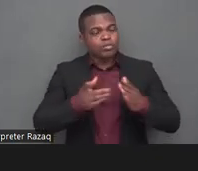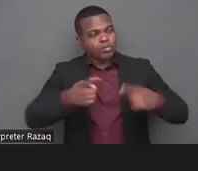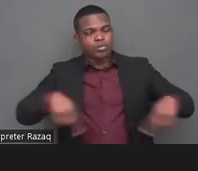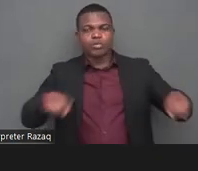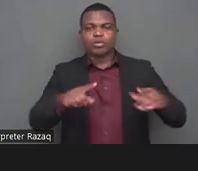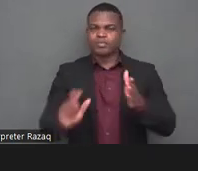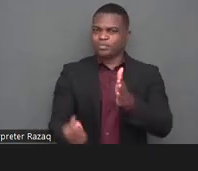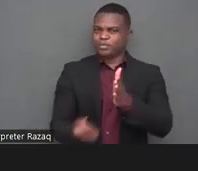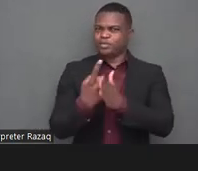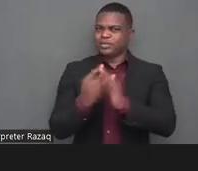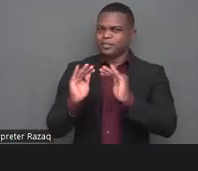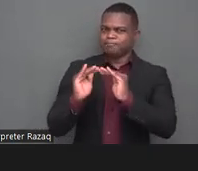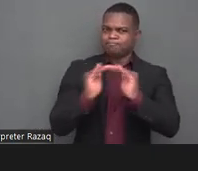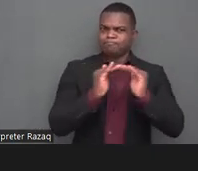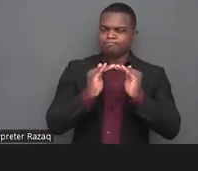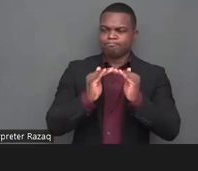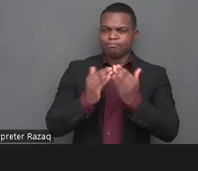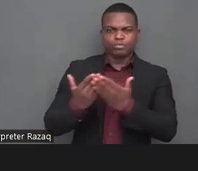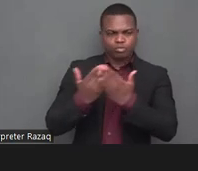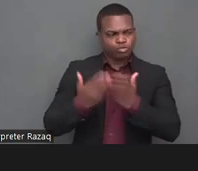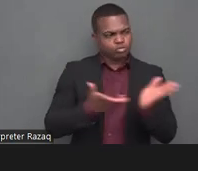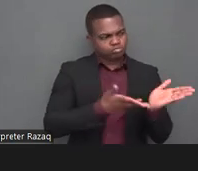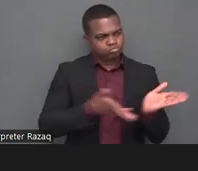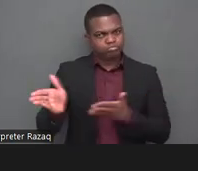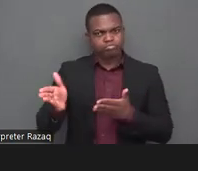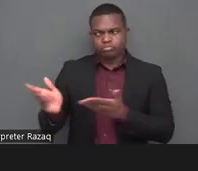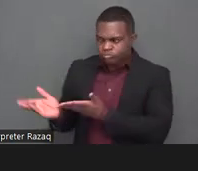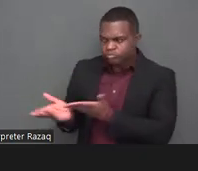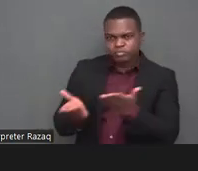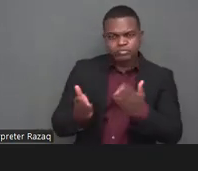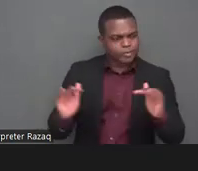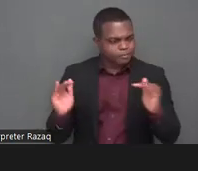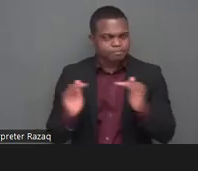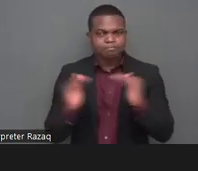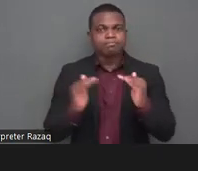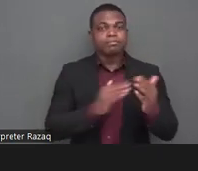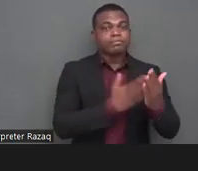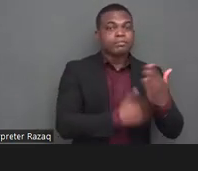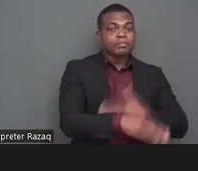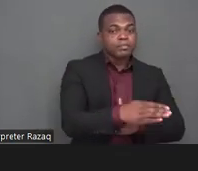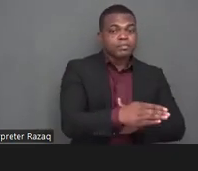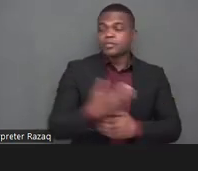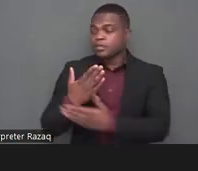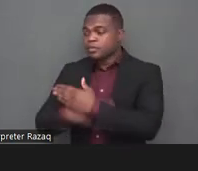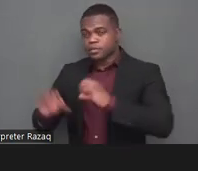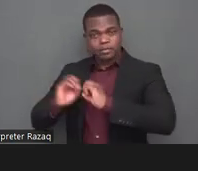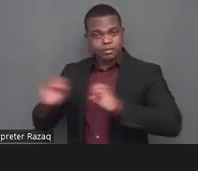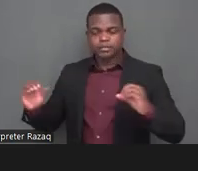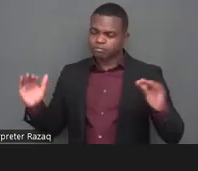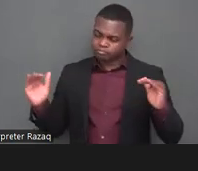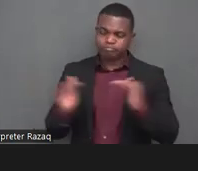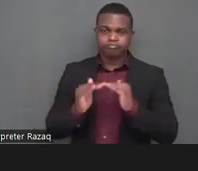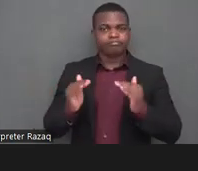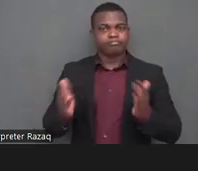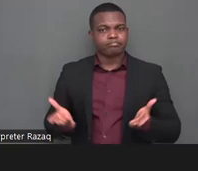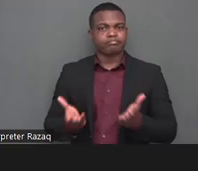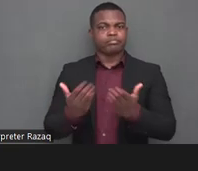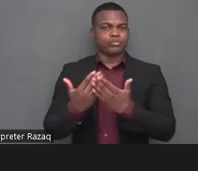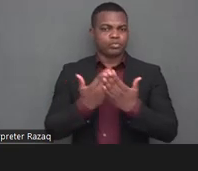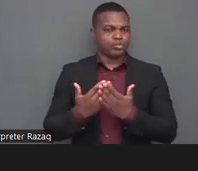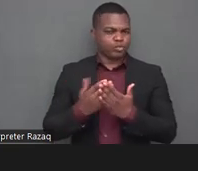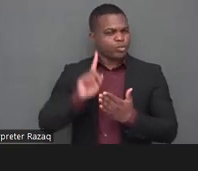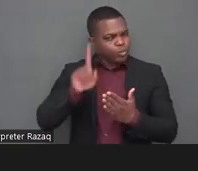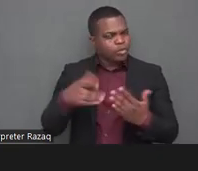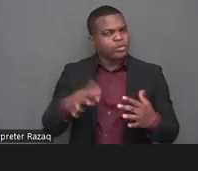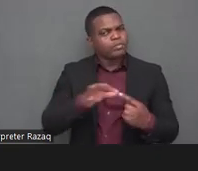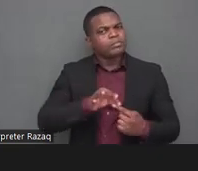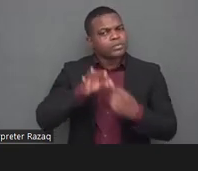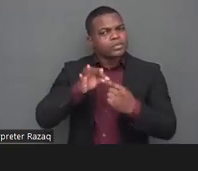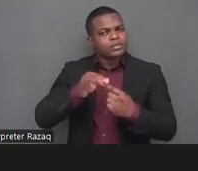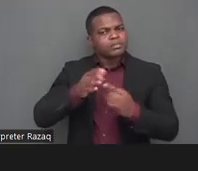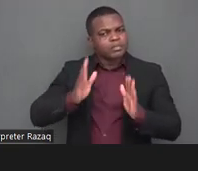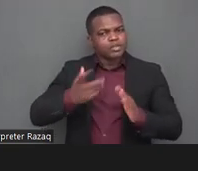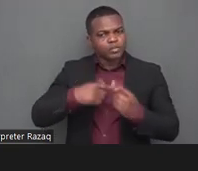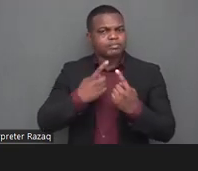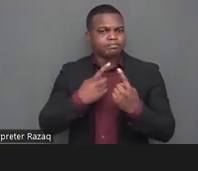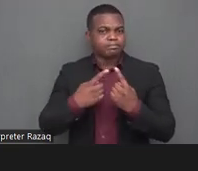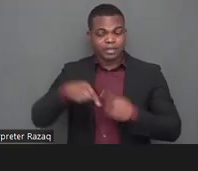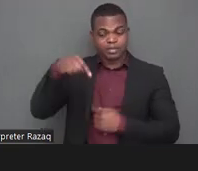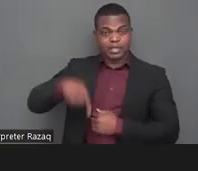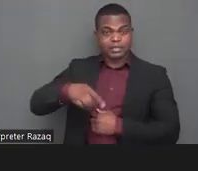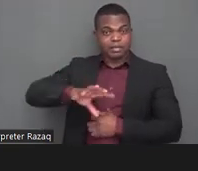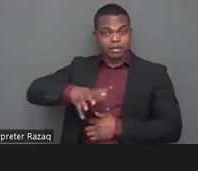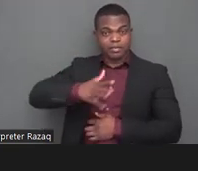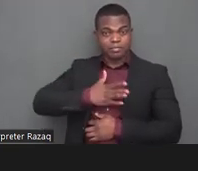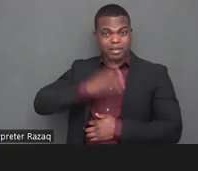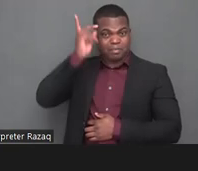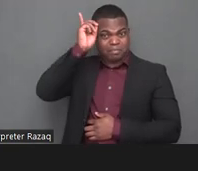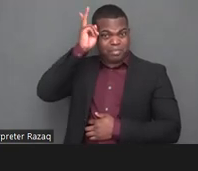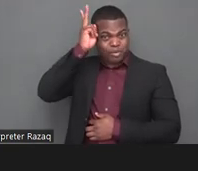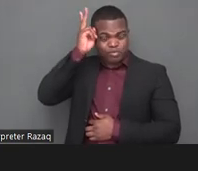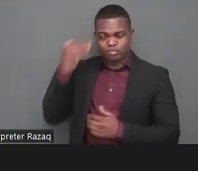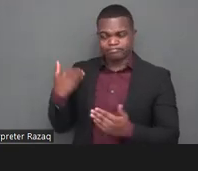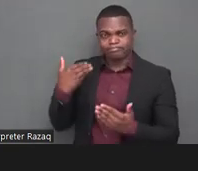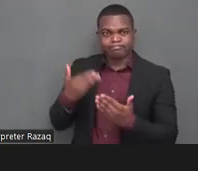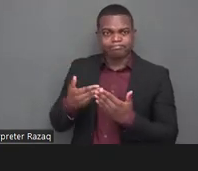uh to start speaking about the situation in peru in my country